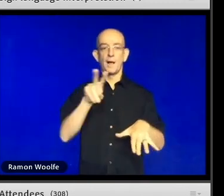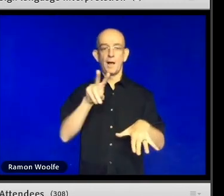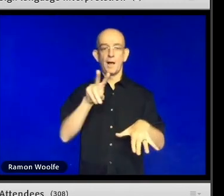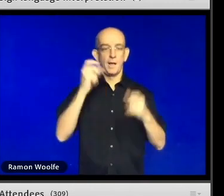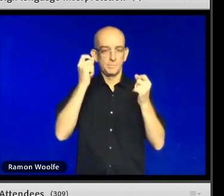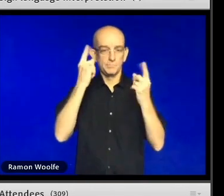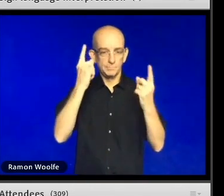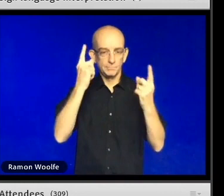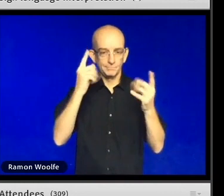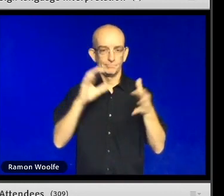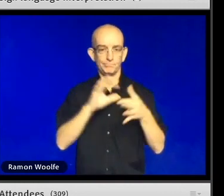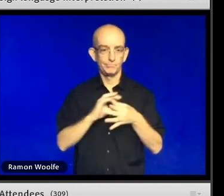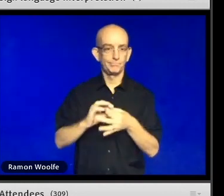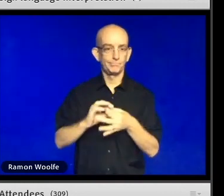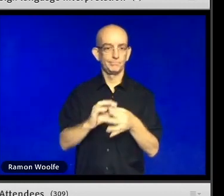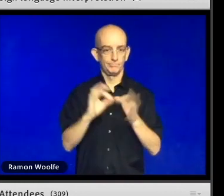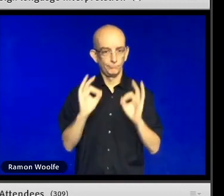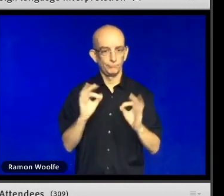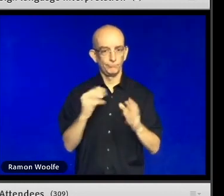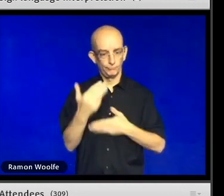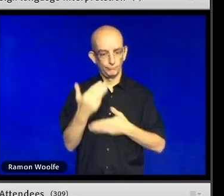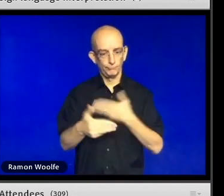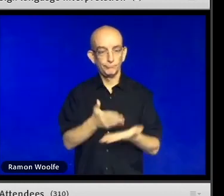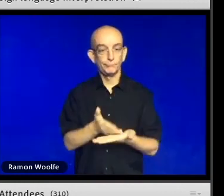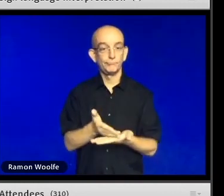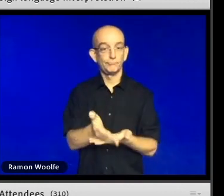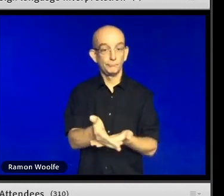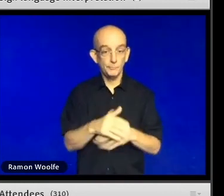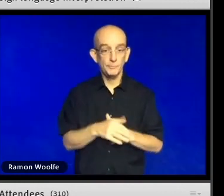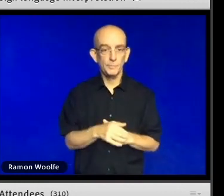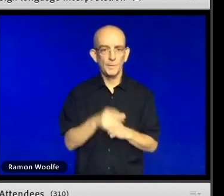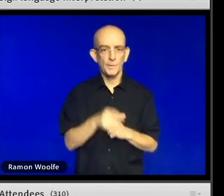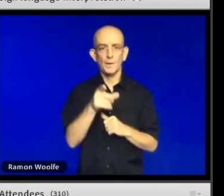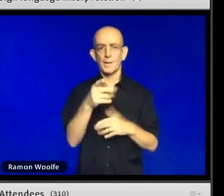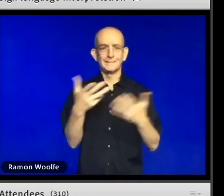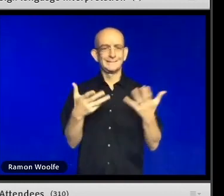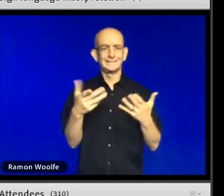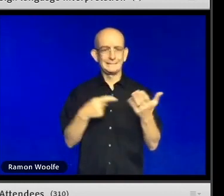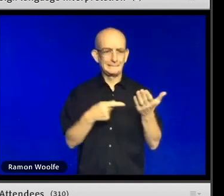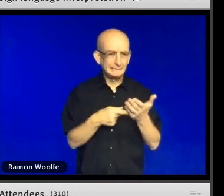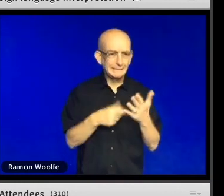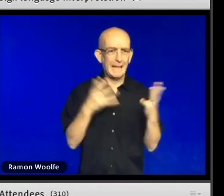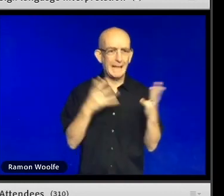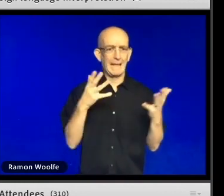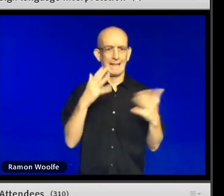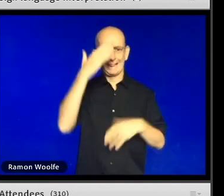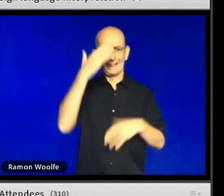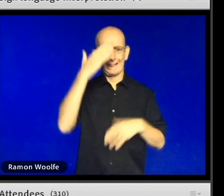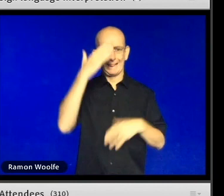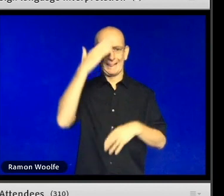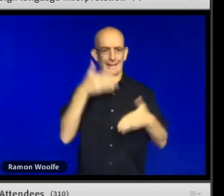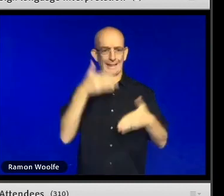the platform, please do try using one of our back up video or audio only live streaming